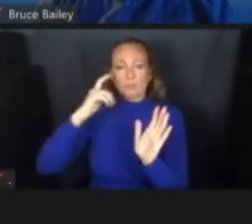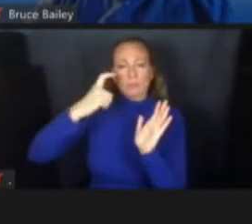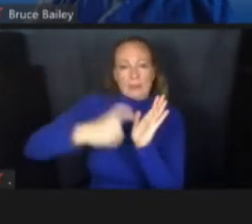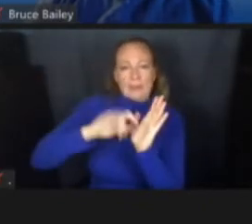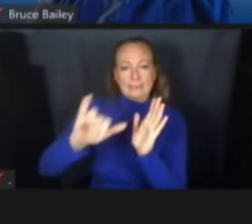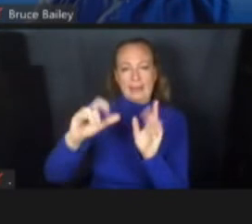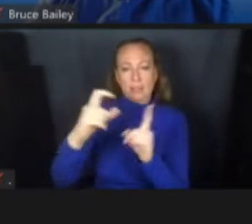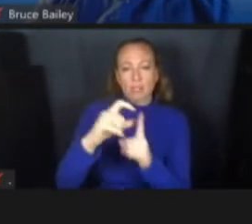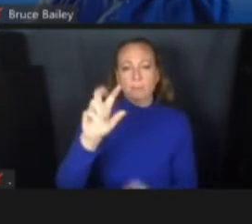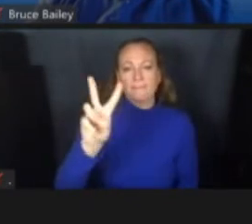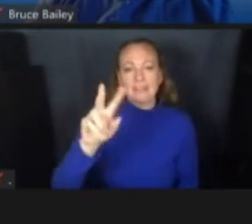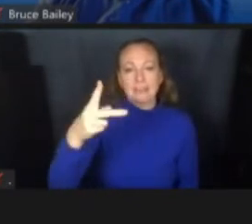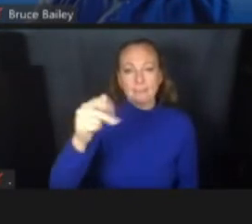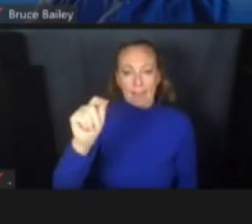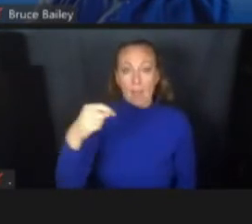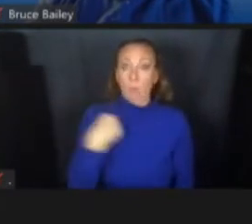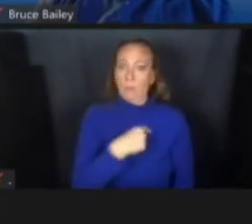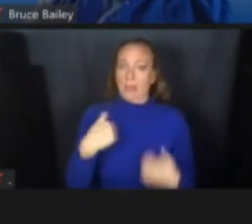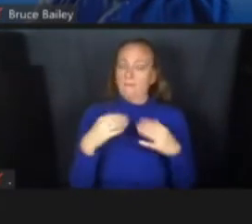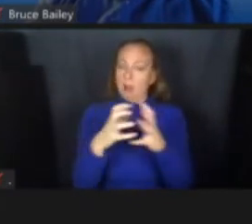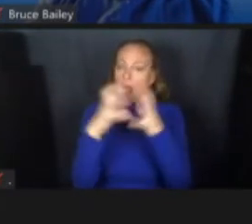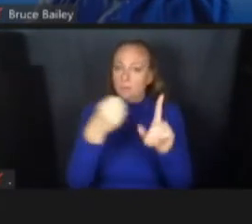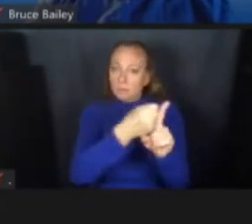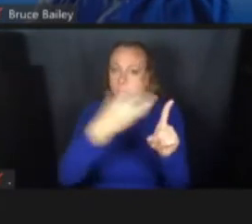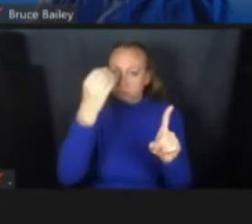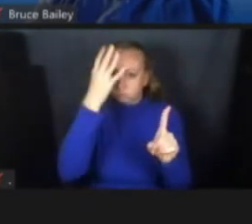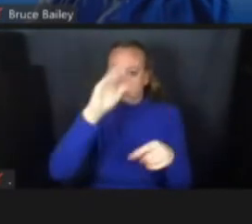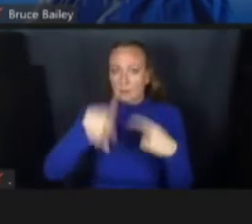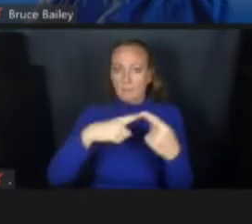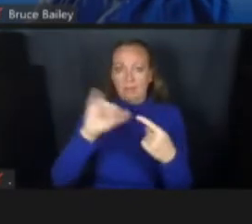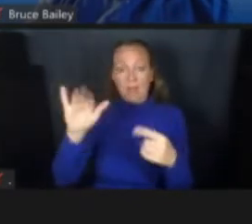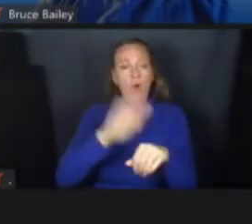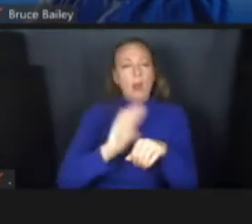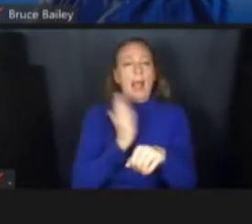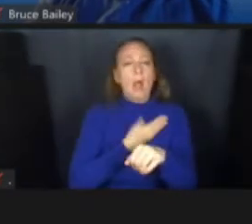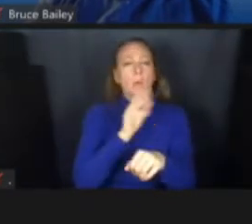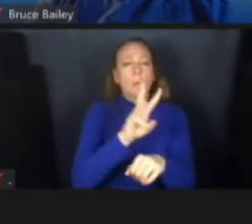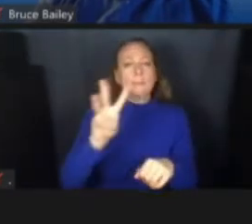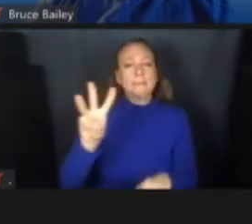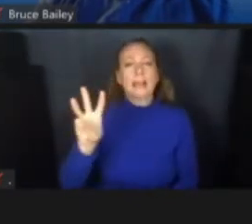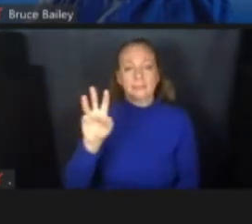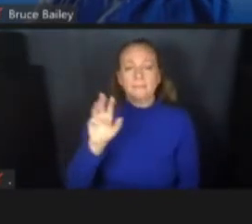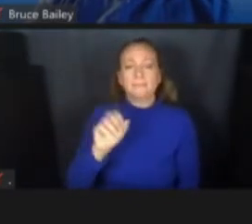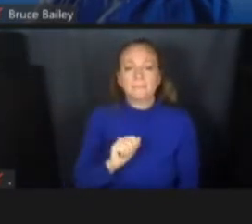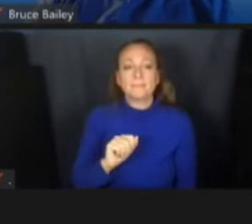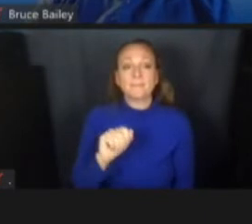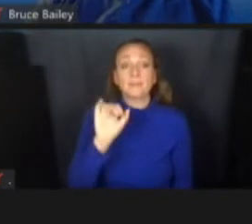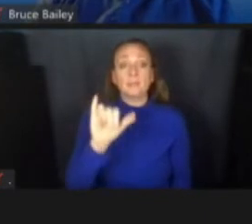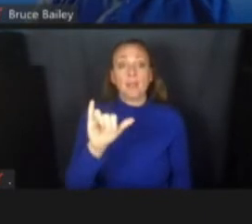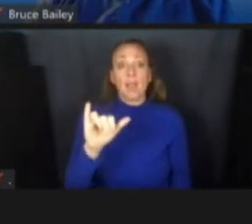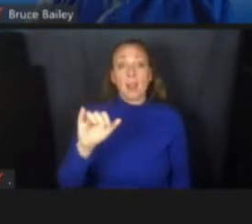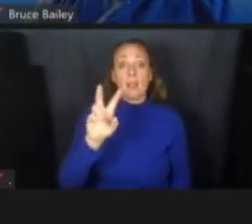on our website section508.gov. Essentially the Voluntary Product Accessibly Template,